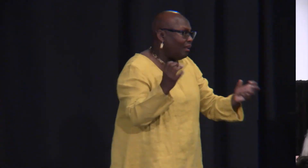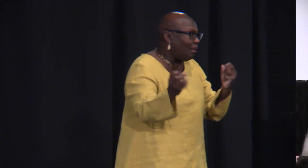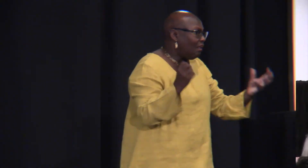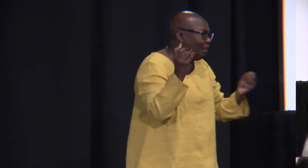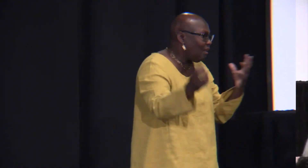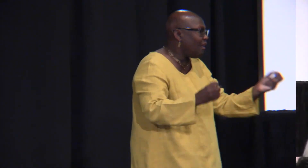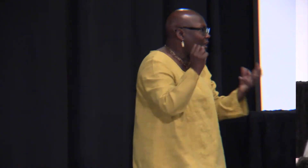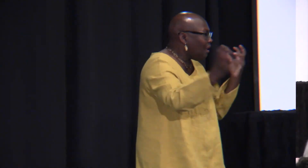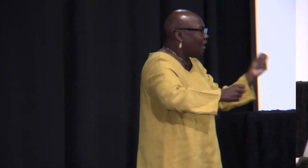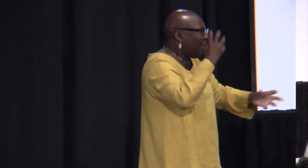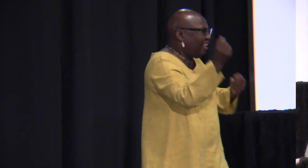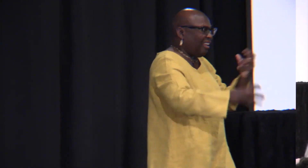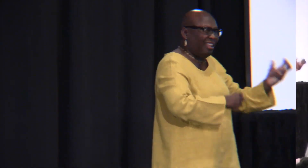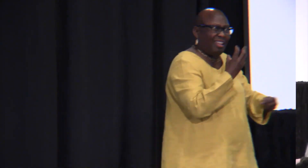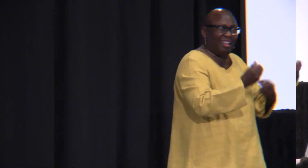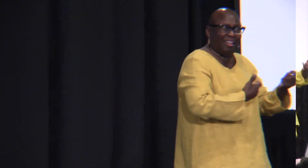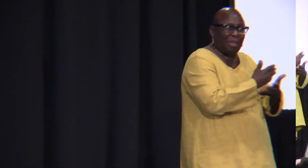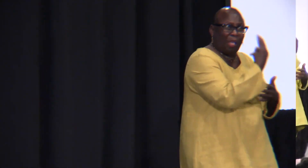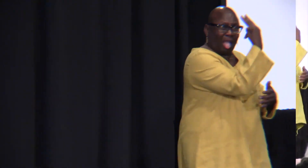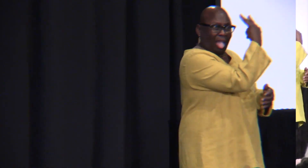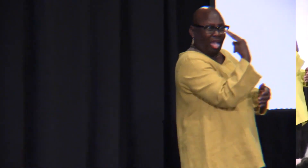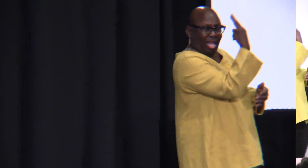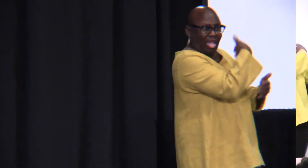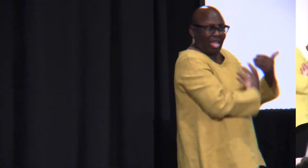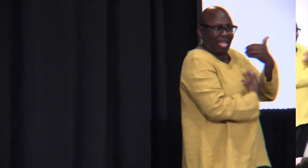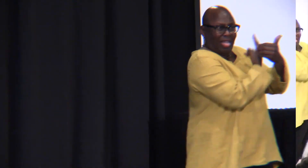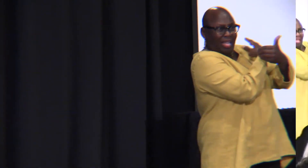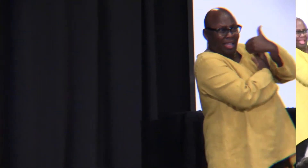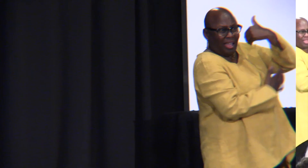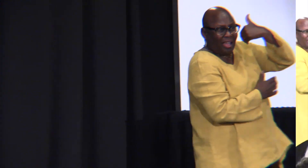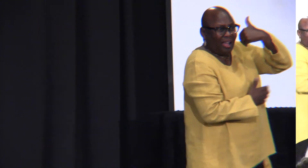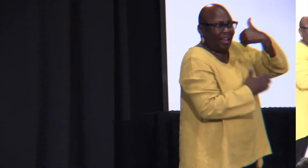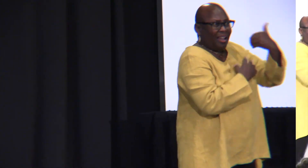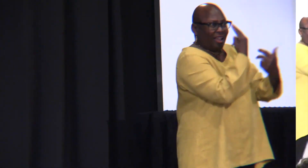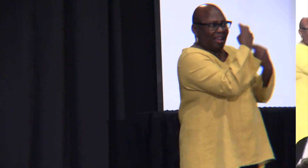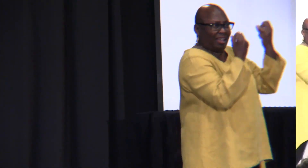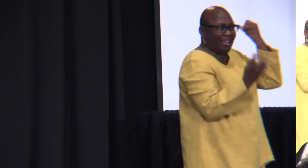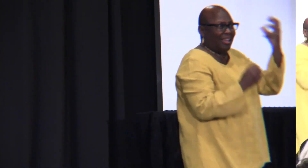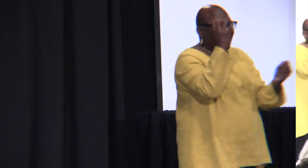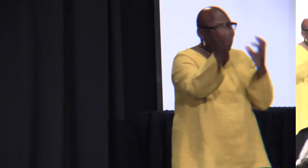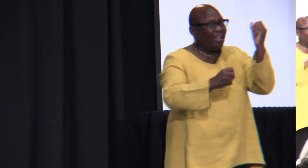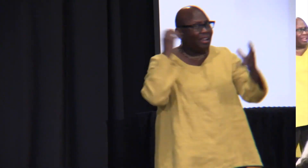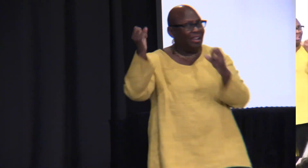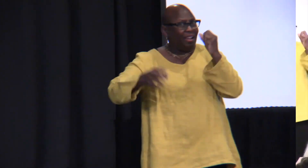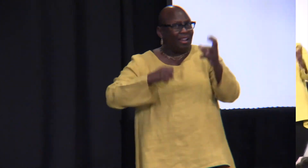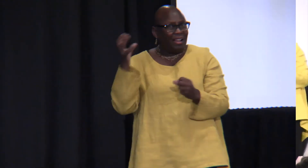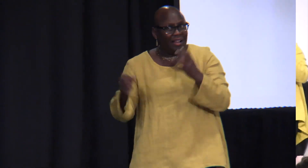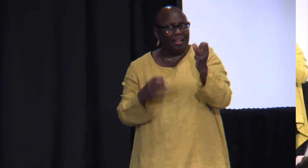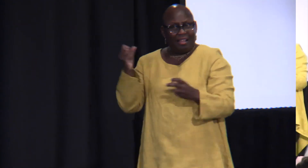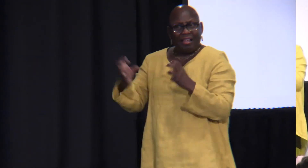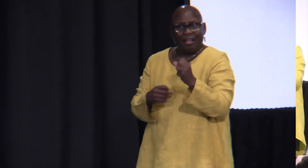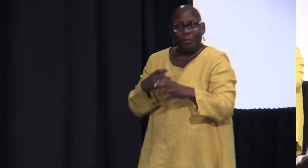that he is there. Talk about milk. My daughter says she feels like a fool signing to